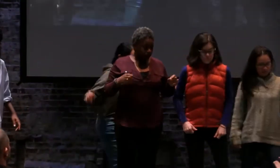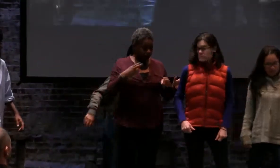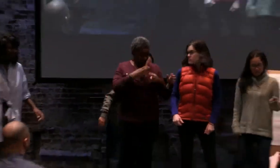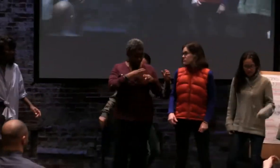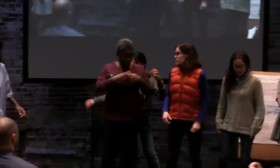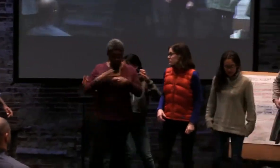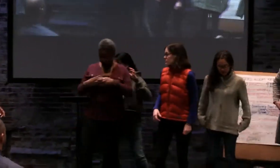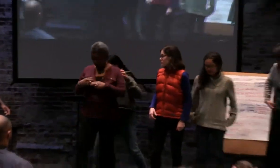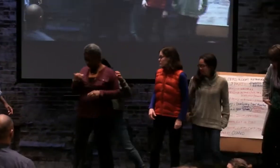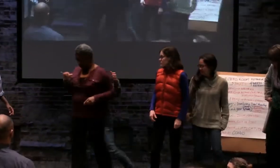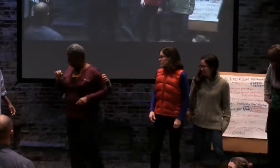First, the ritual.